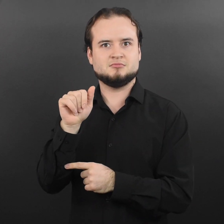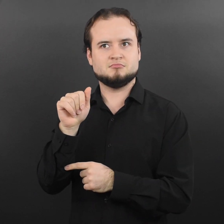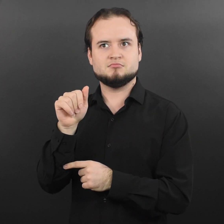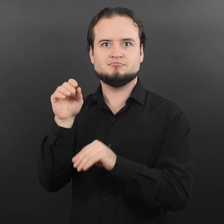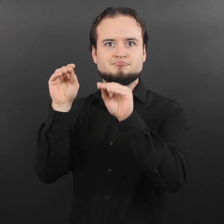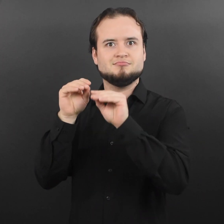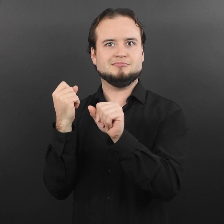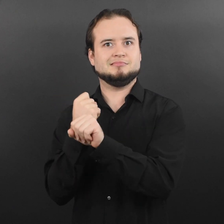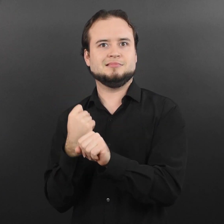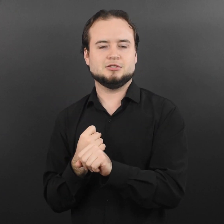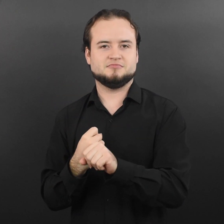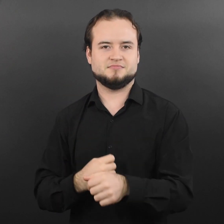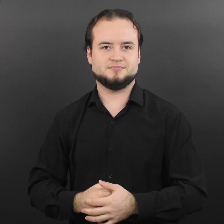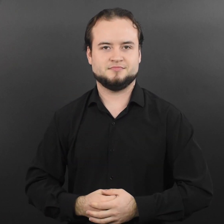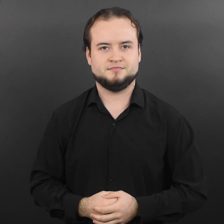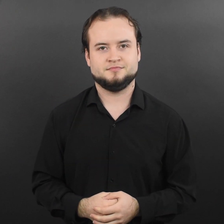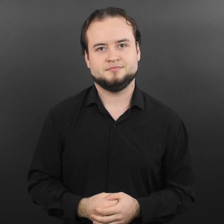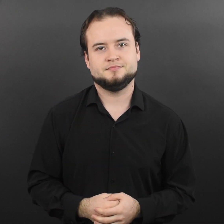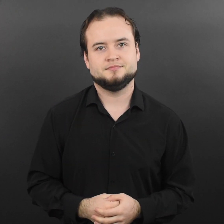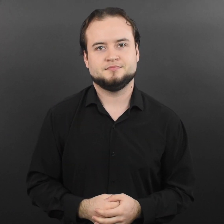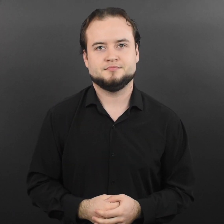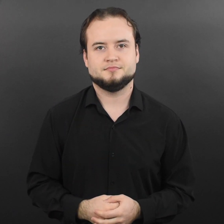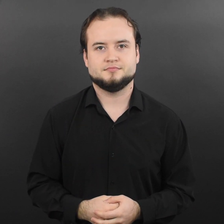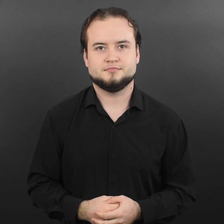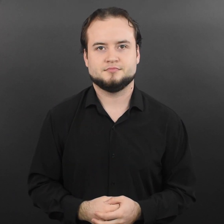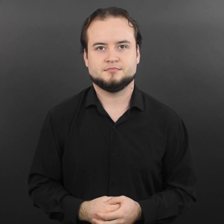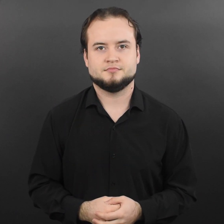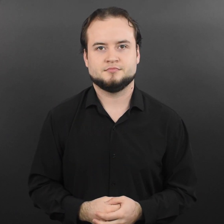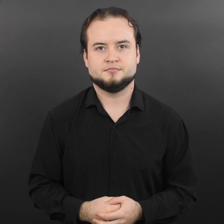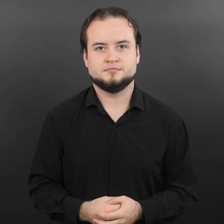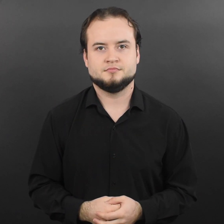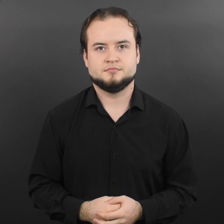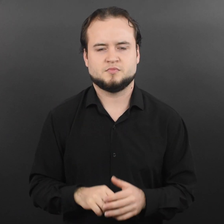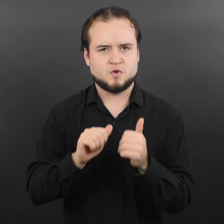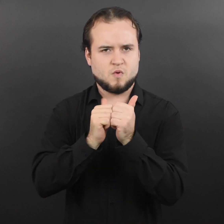How long will the kits be available?